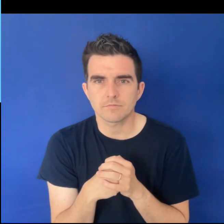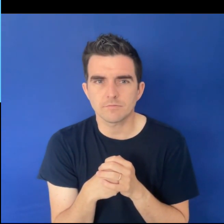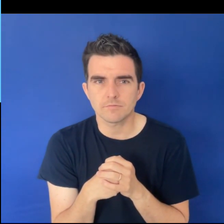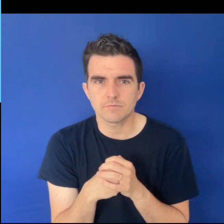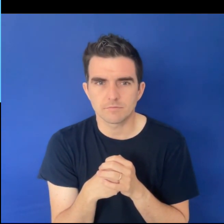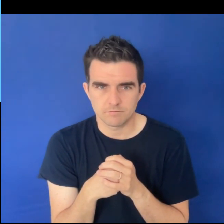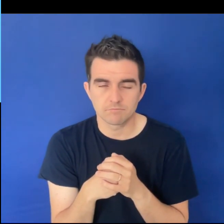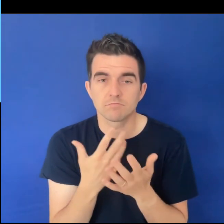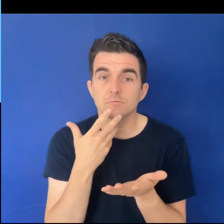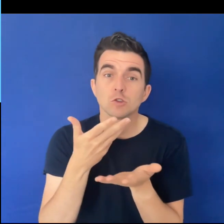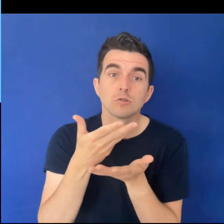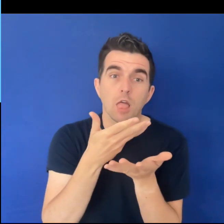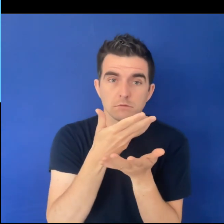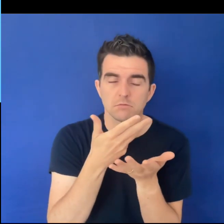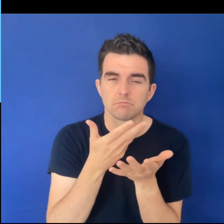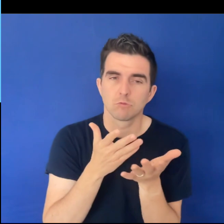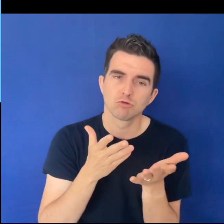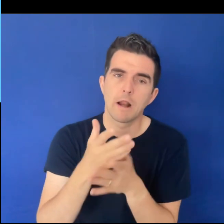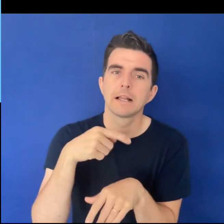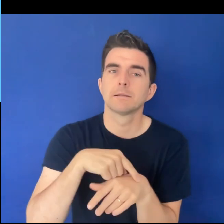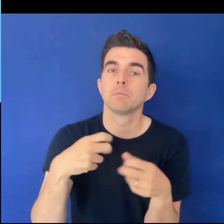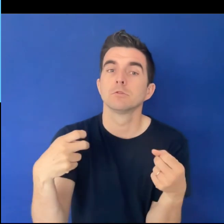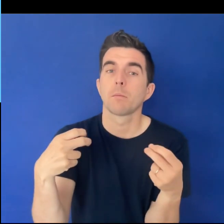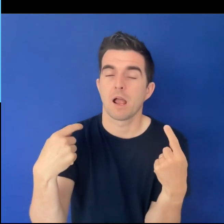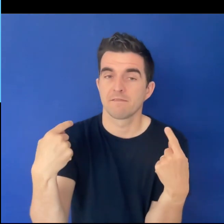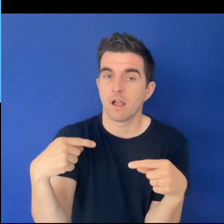For dialogue, we have real-time subtitles available.